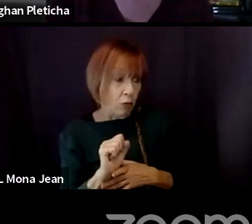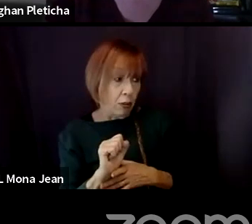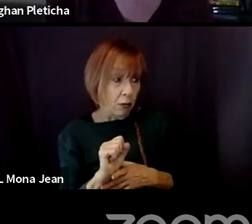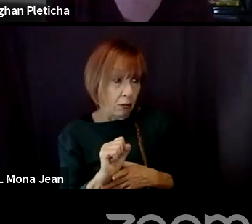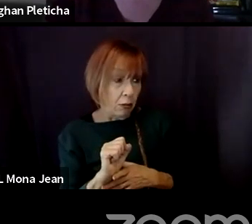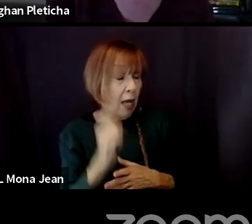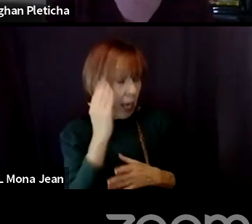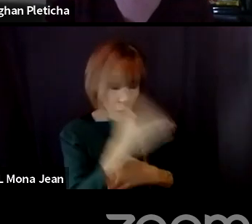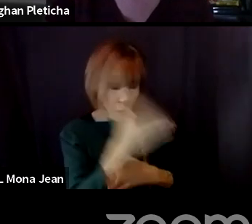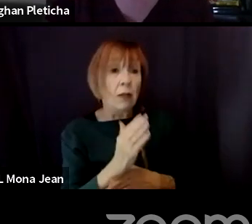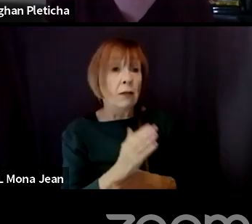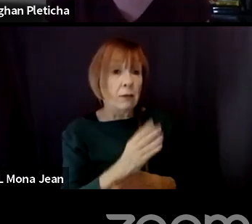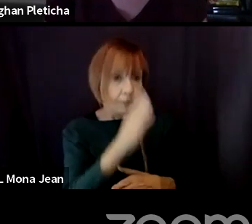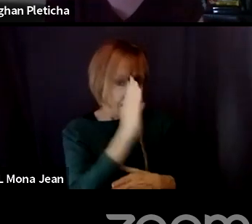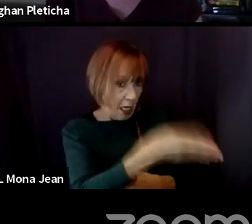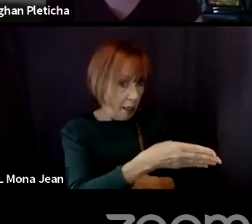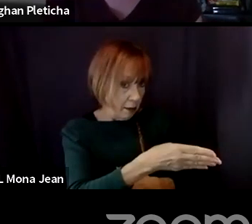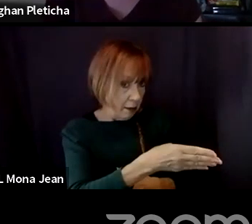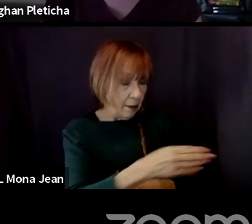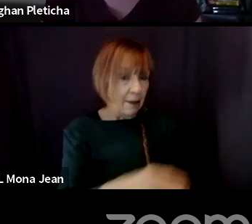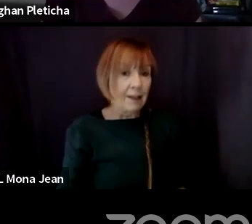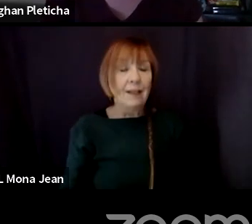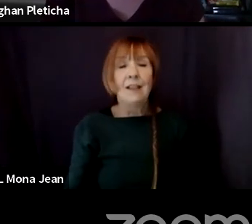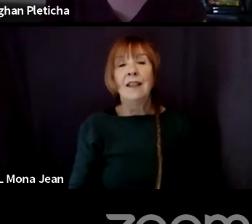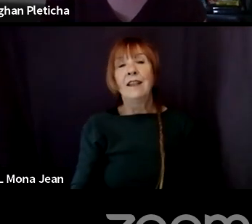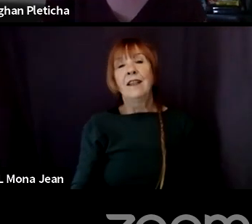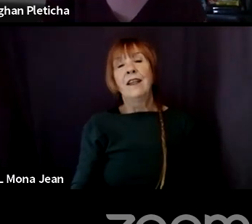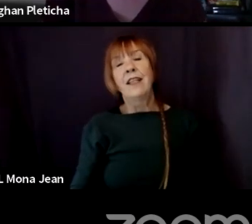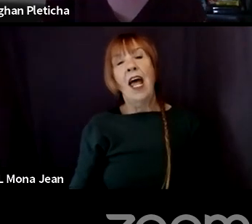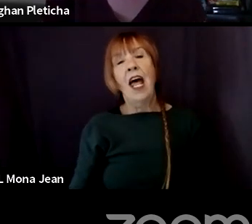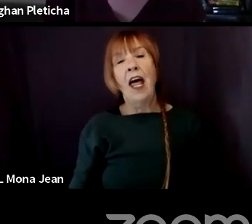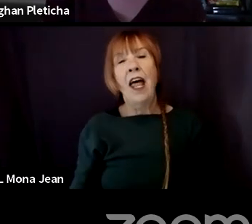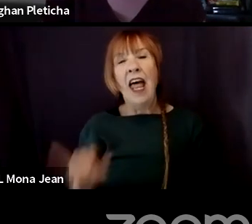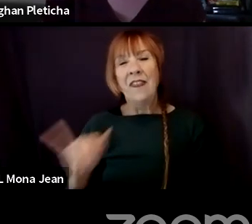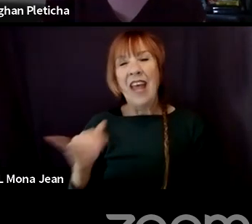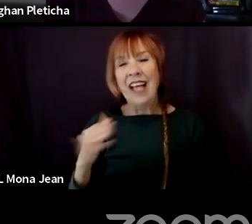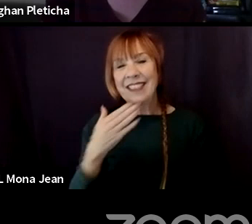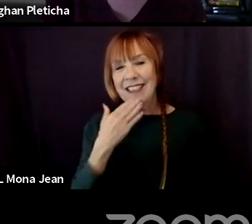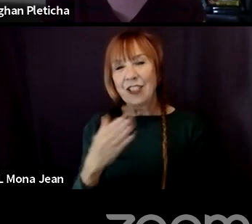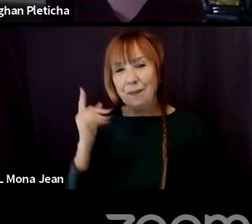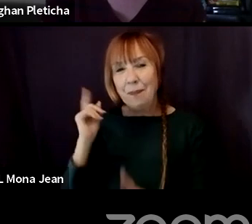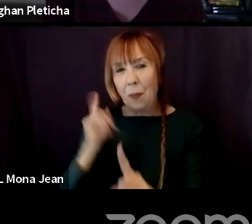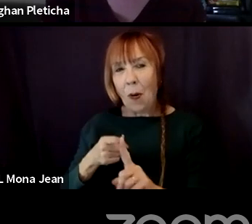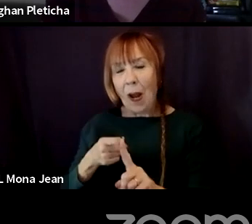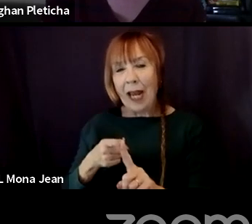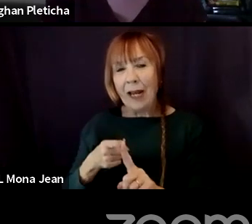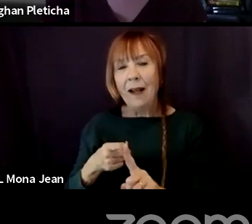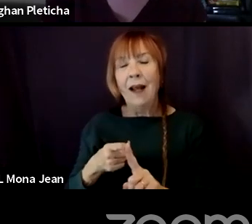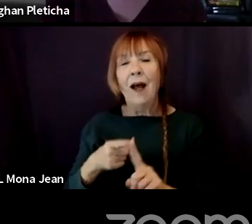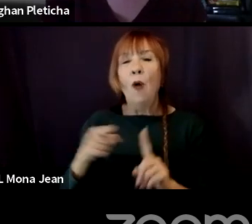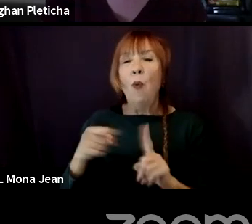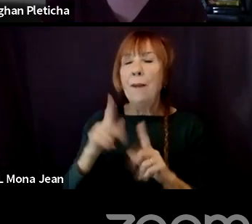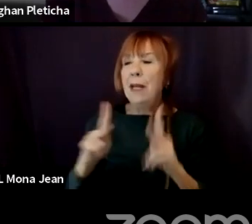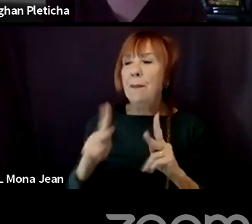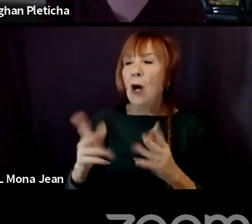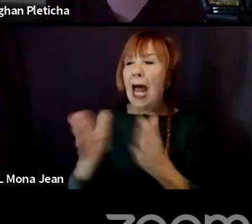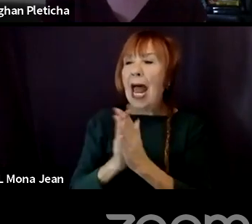there Hilliard, which is that the one question that I asked whenever anybody asks me to read, is I say, what do you want?